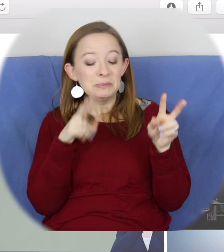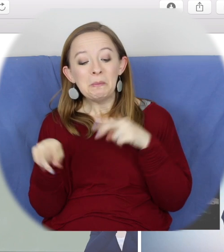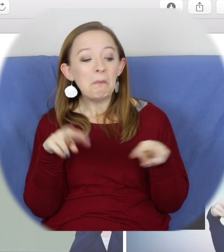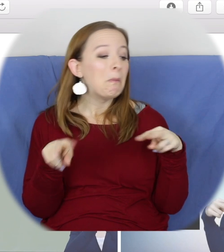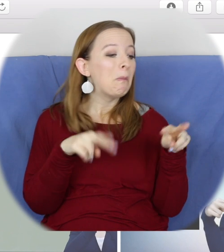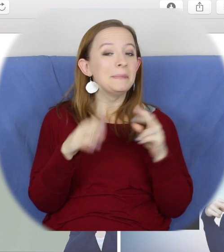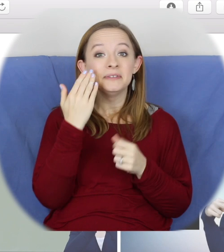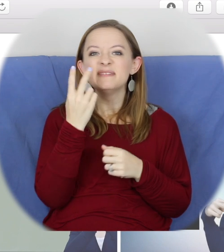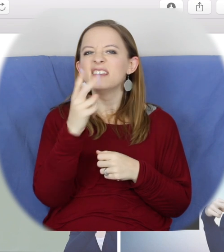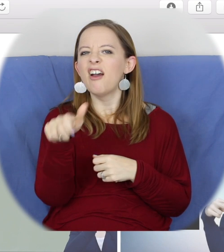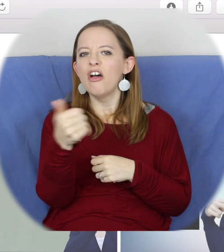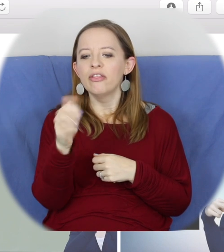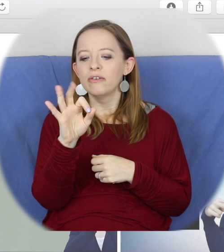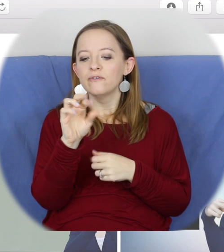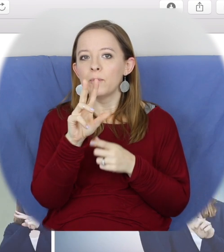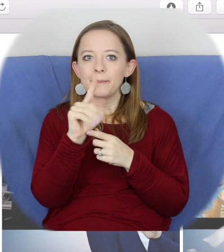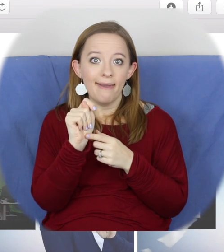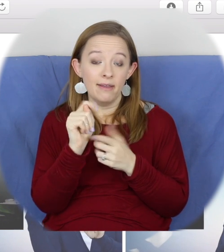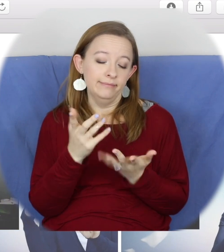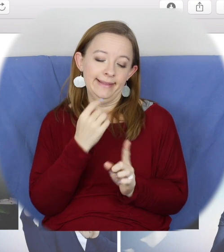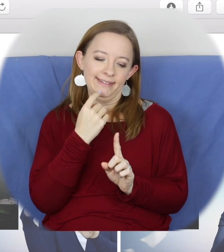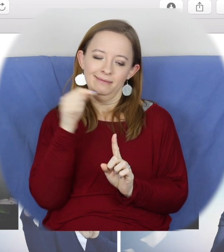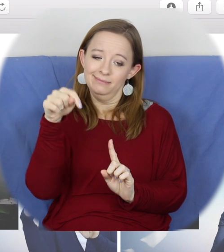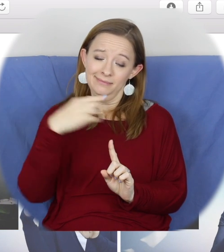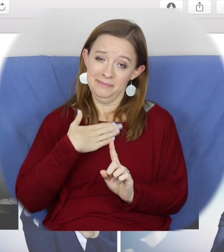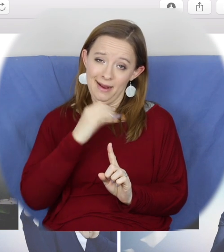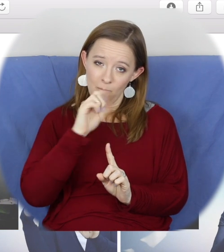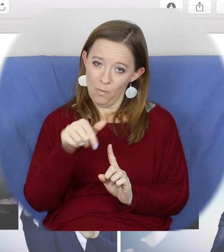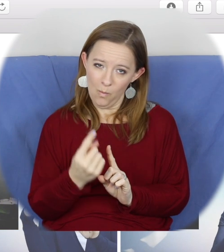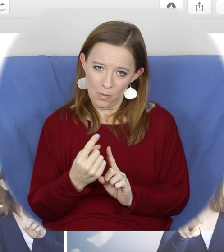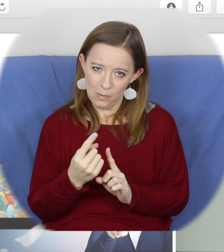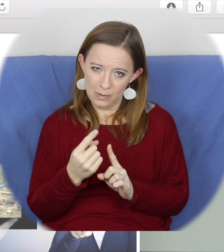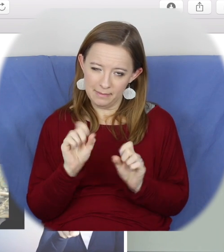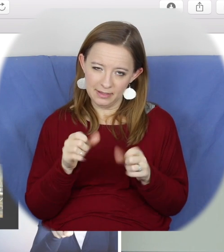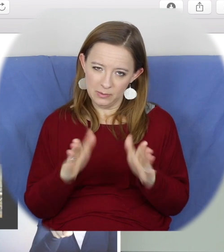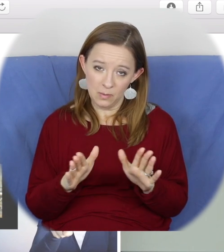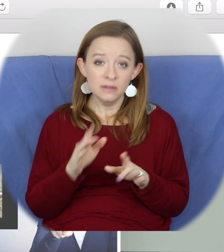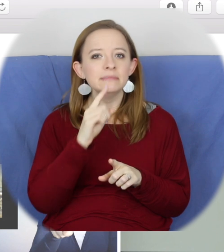I'd love to kind of just see some of them and see other formats that people have. Cause like I said, this isn't the only way that you can do it.